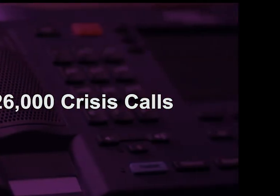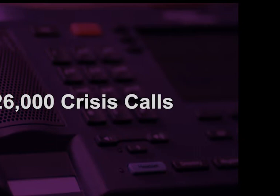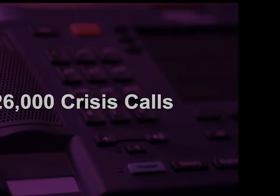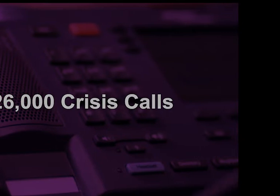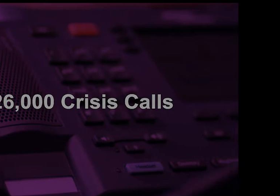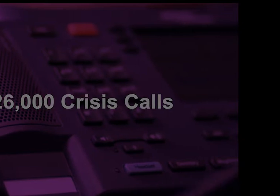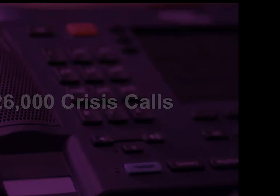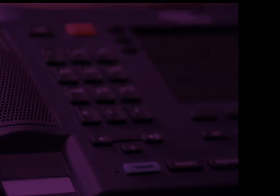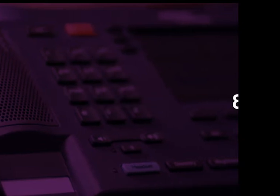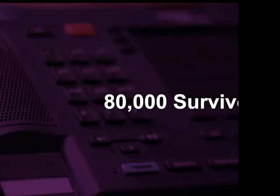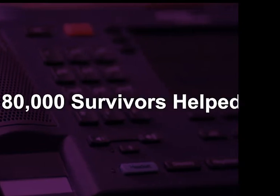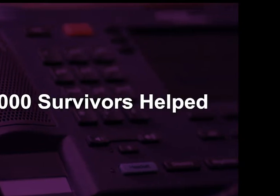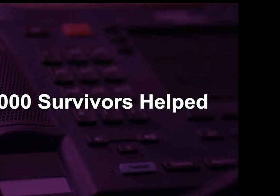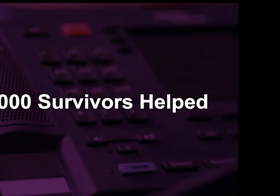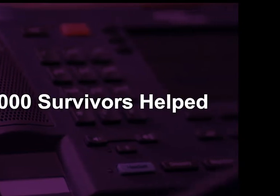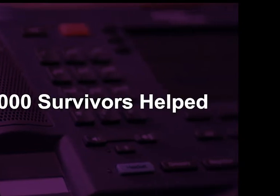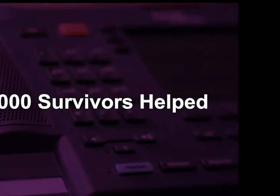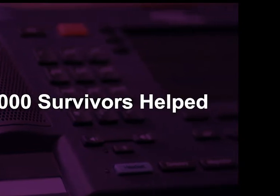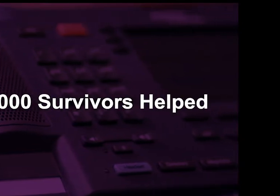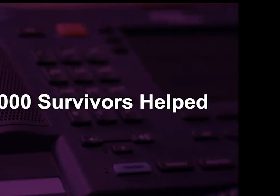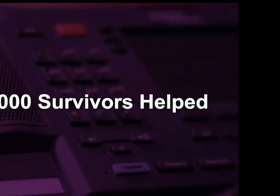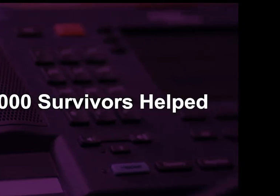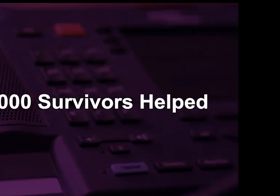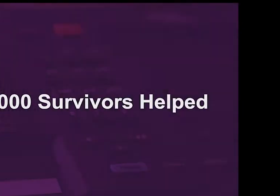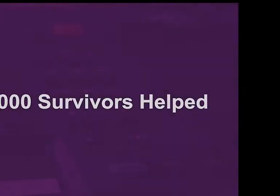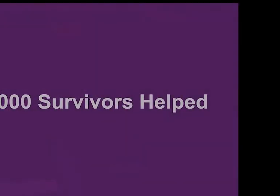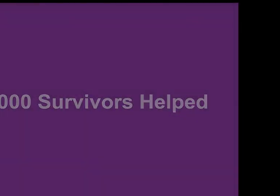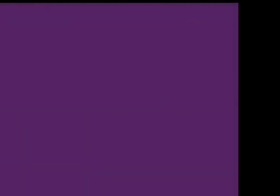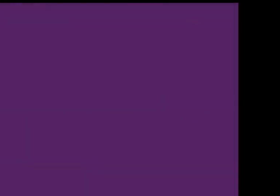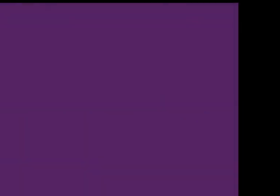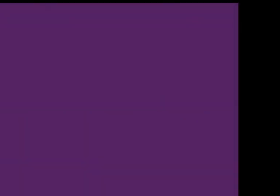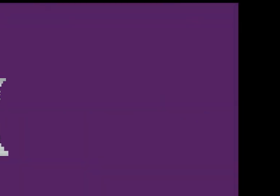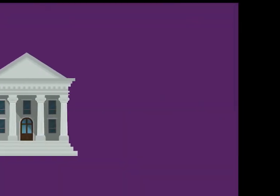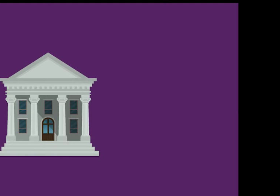and ended up helping more than 80,000 survivors with services that included going to court,